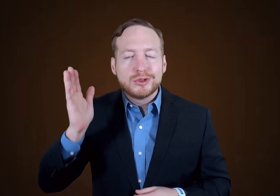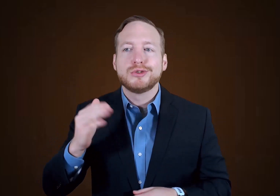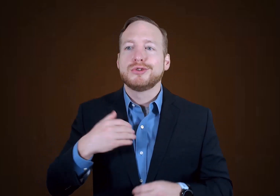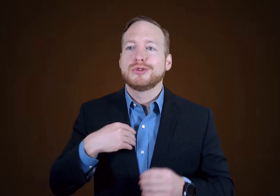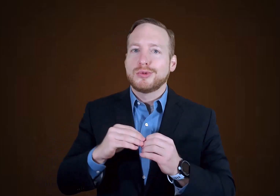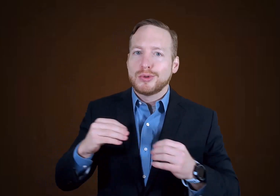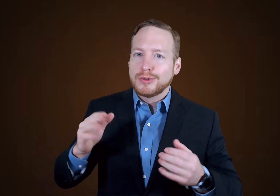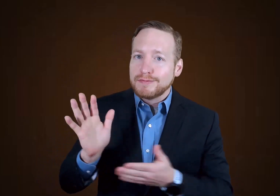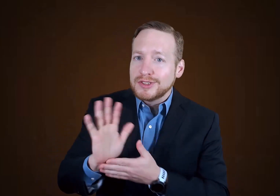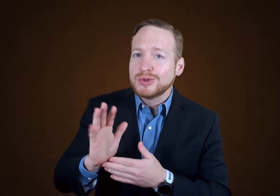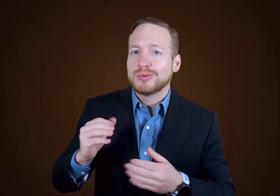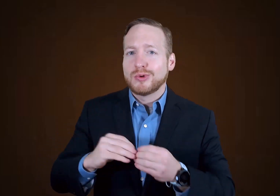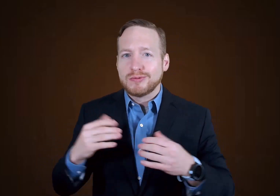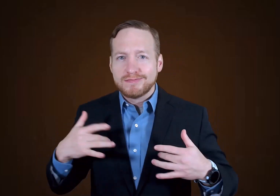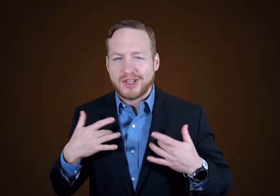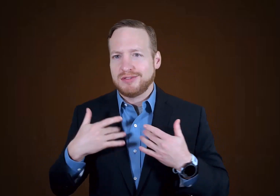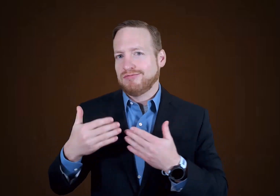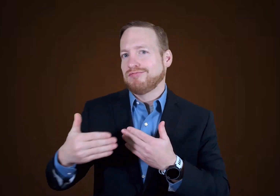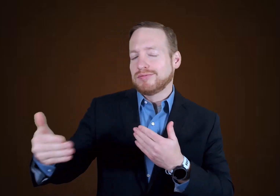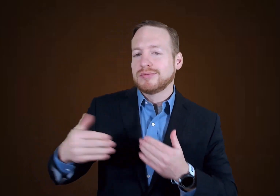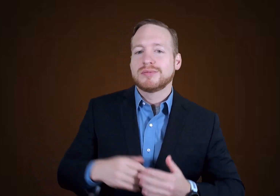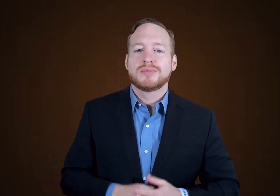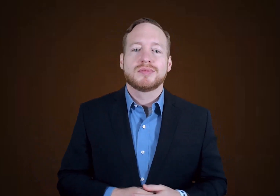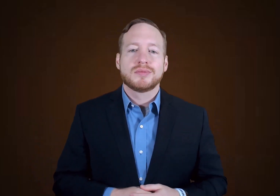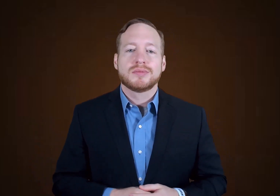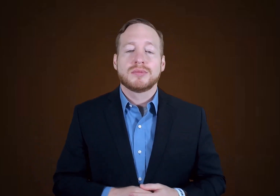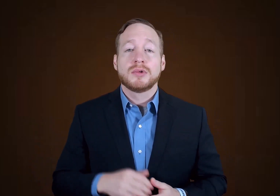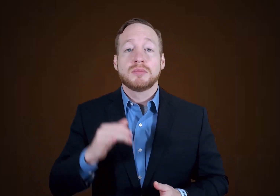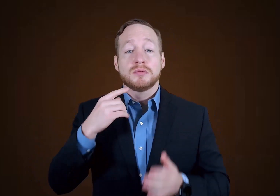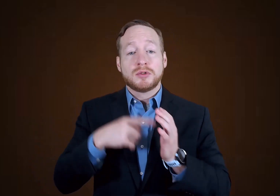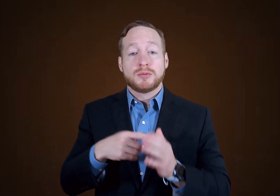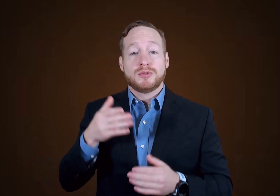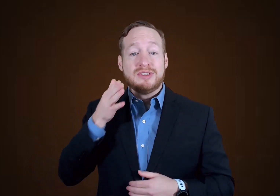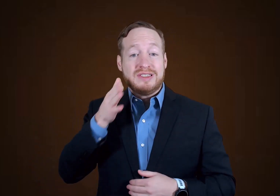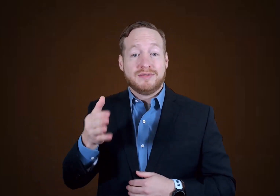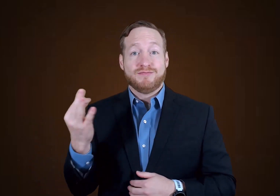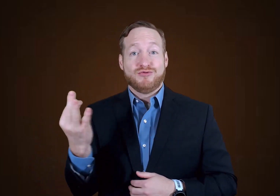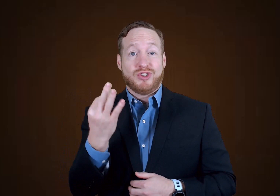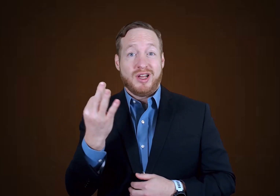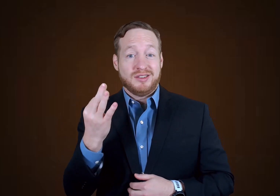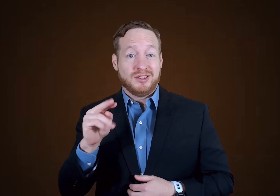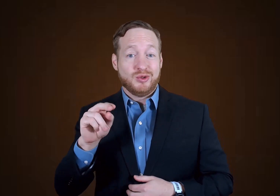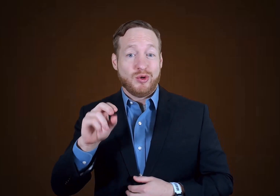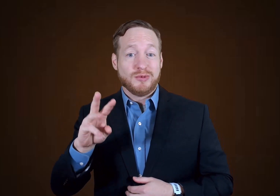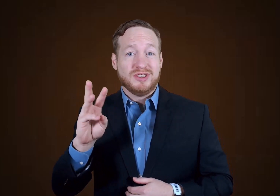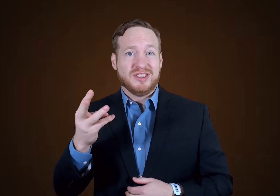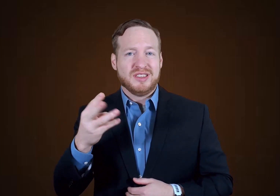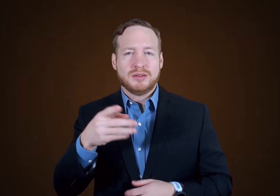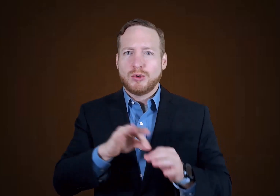now we do have more speakers so stay tuned we also have some films and other events Friday